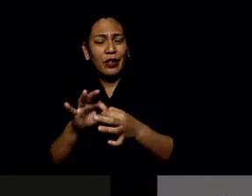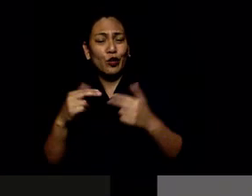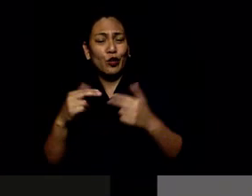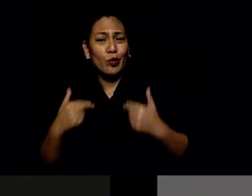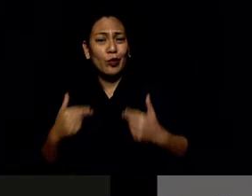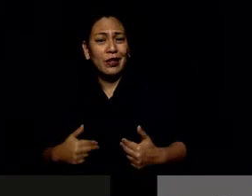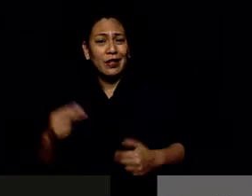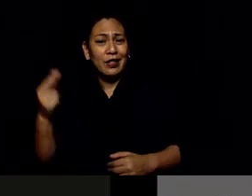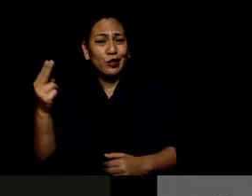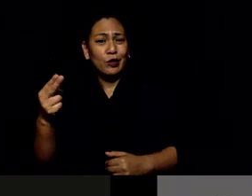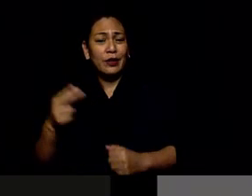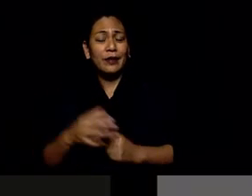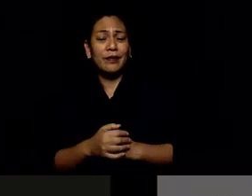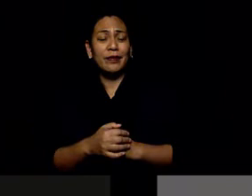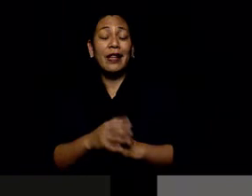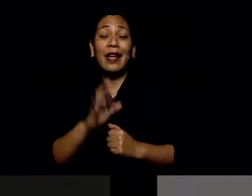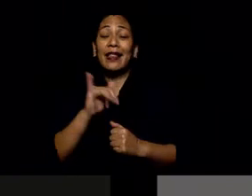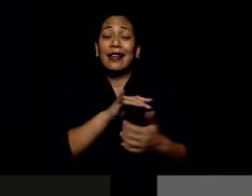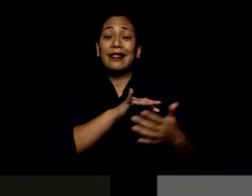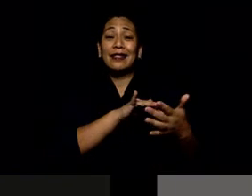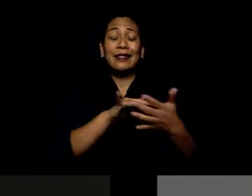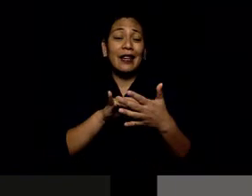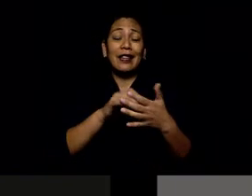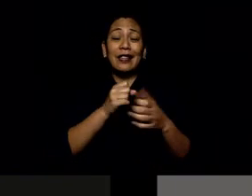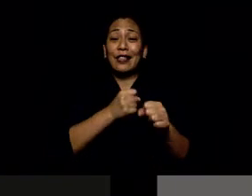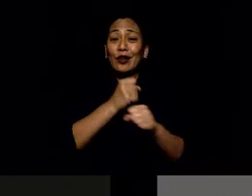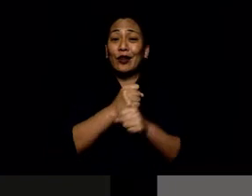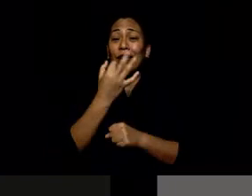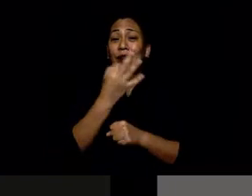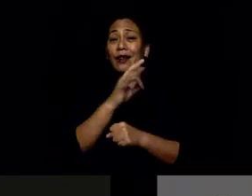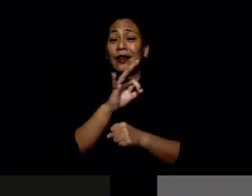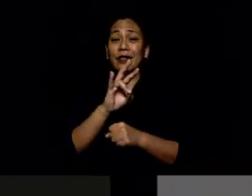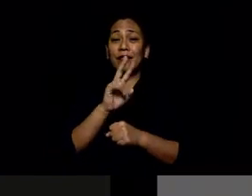this study comes out in 1972, and it basically shows that there's a big